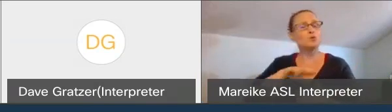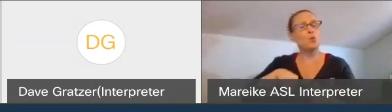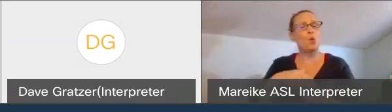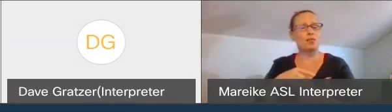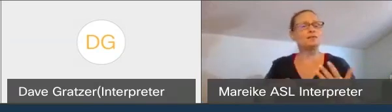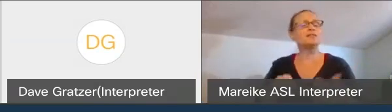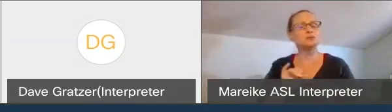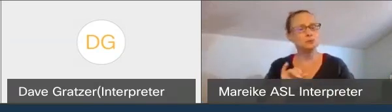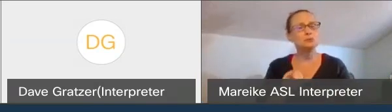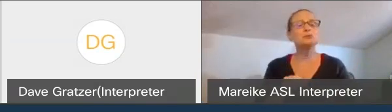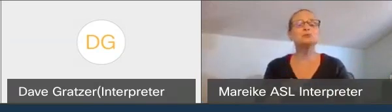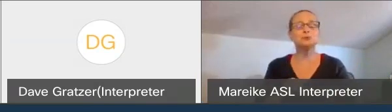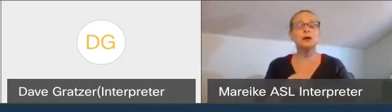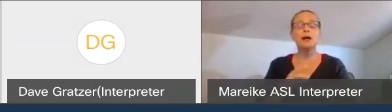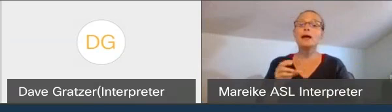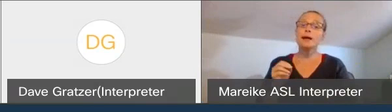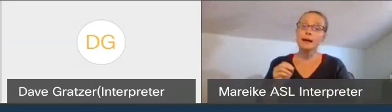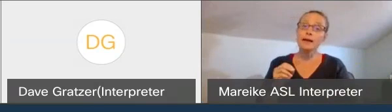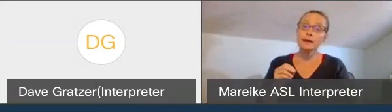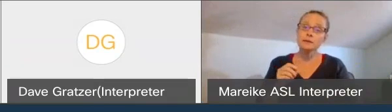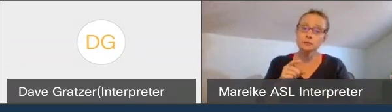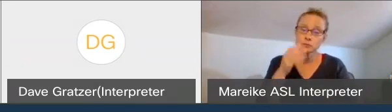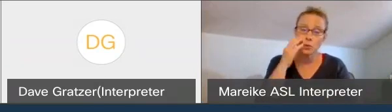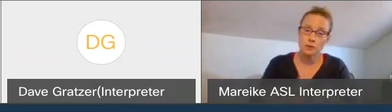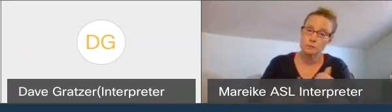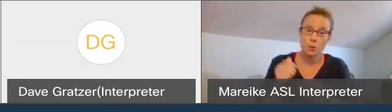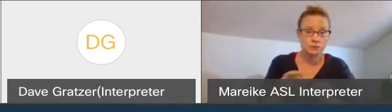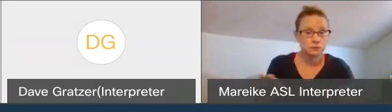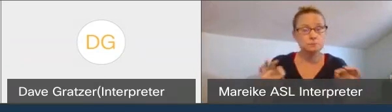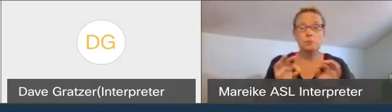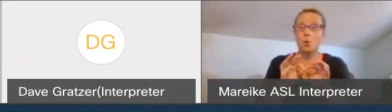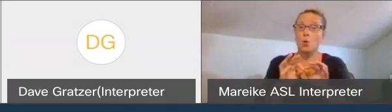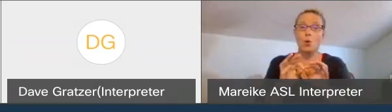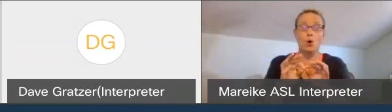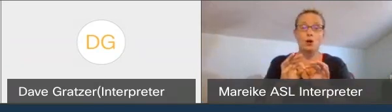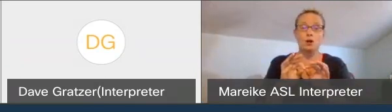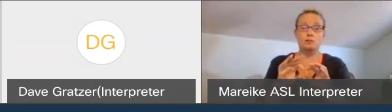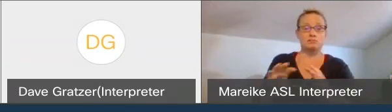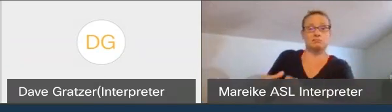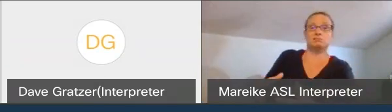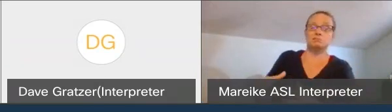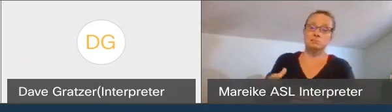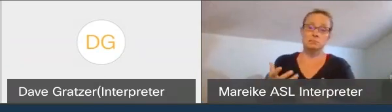Um, and--and, you know, the most important-- um, I think one of the most important players